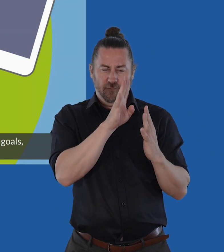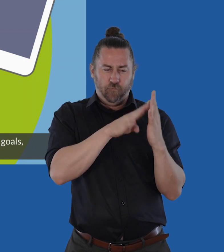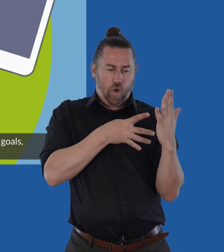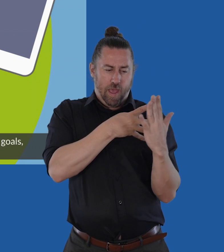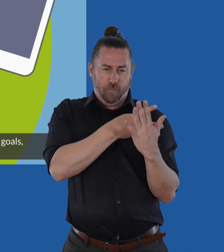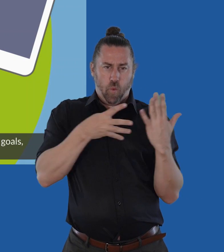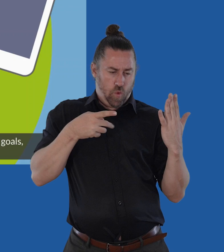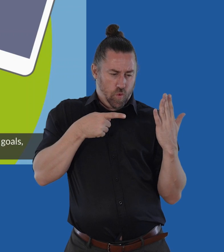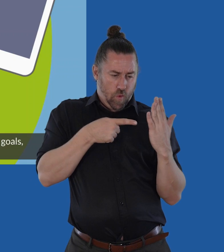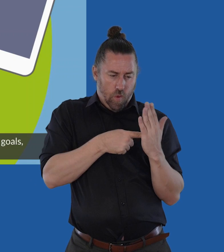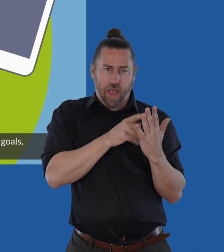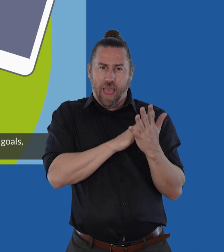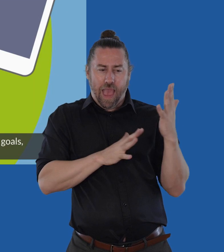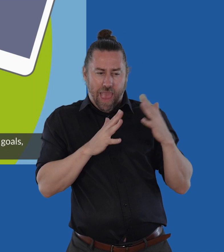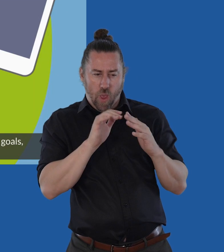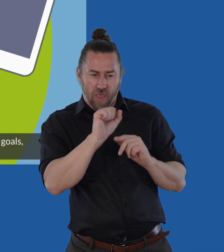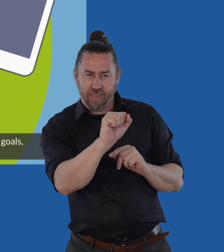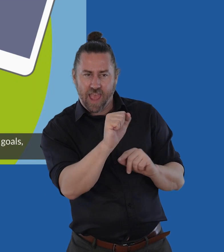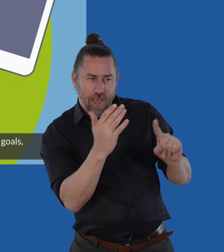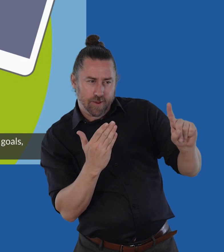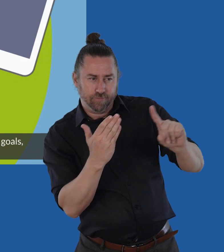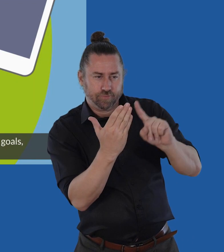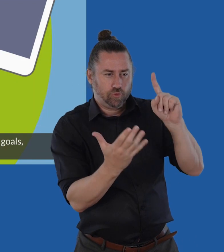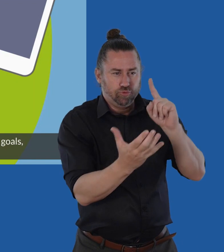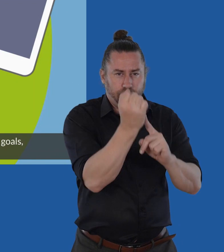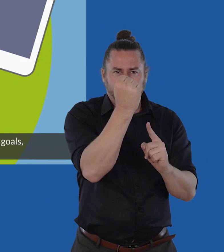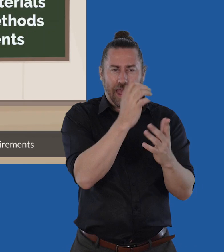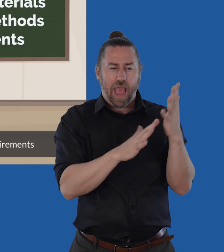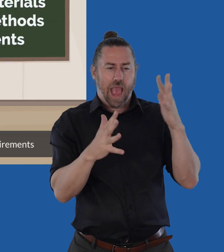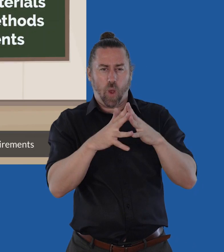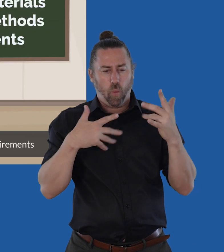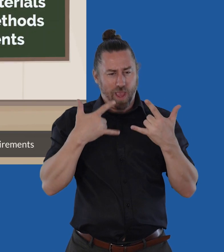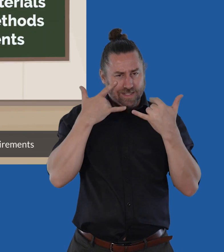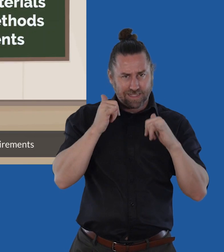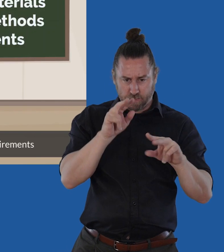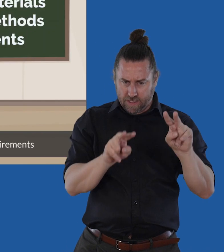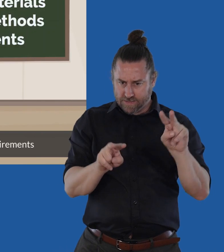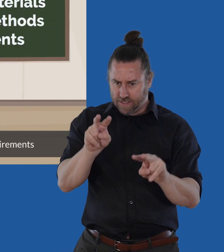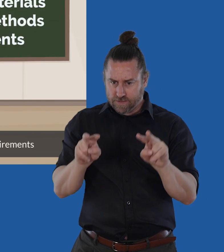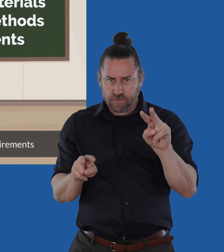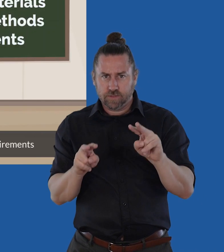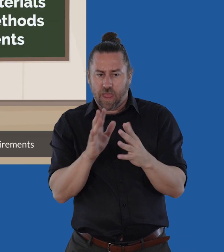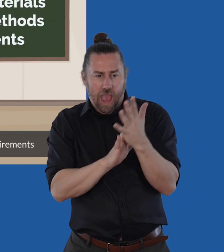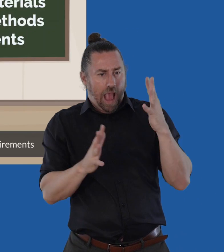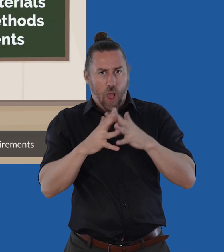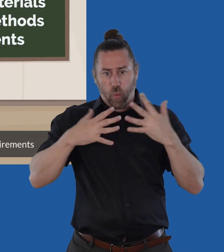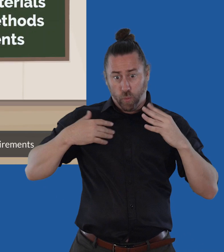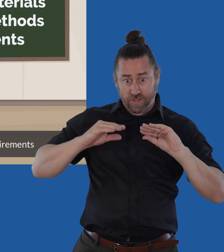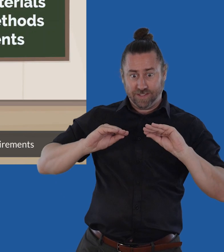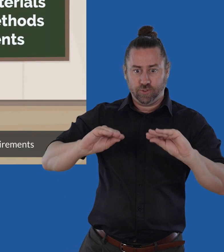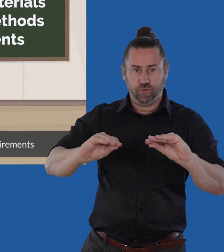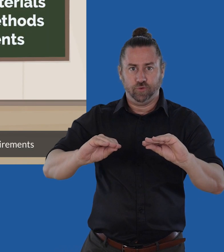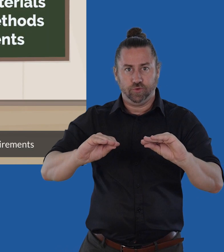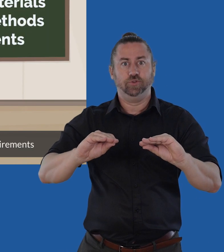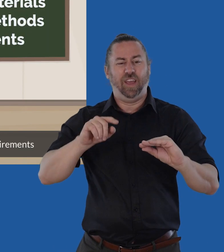materials, methods, and assessments, as well as the policies surrounding these training, and assessment requirements,